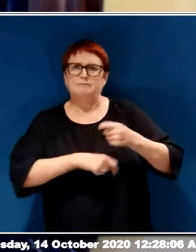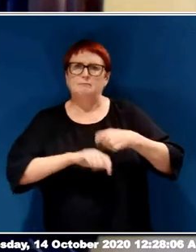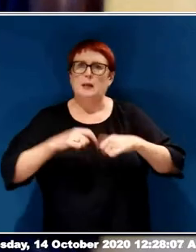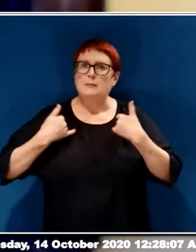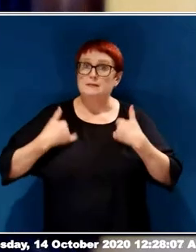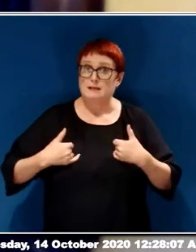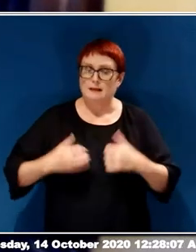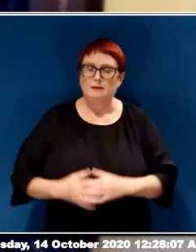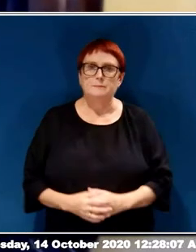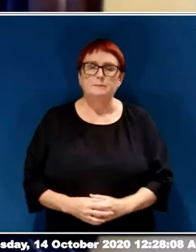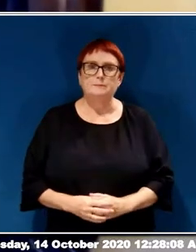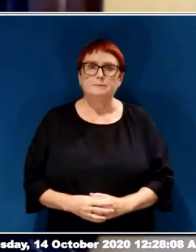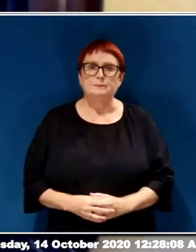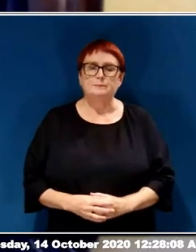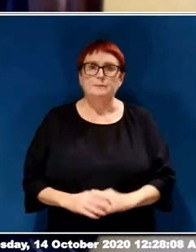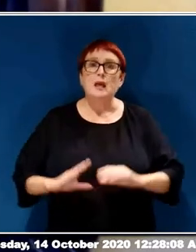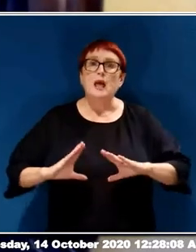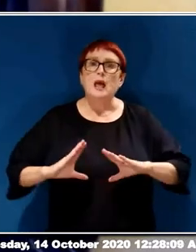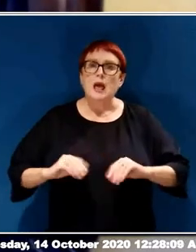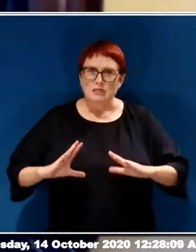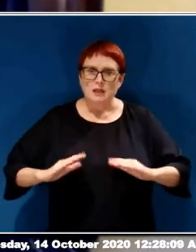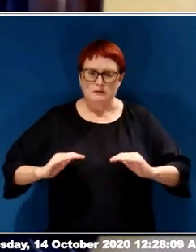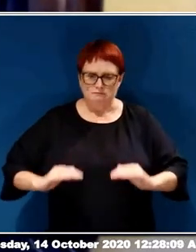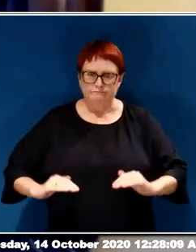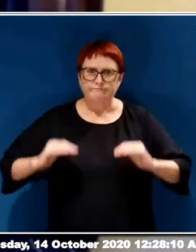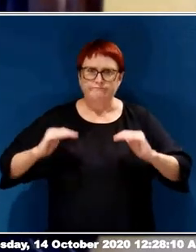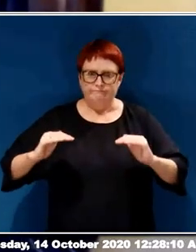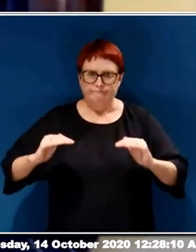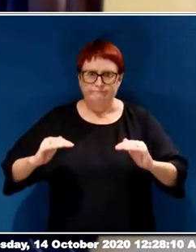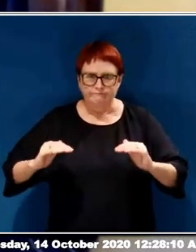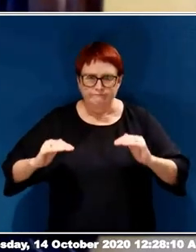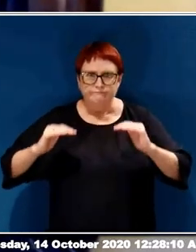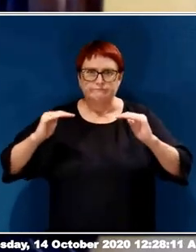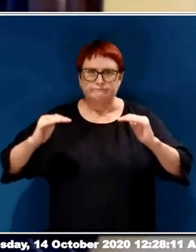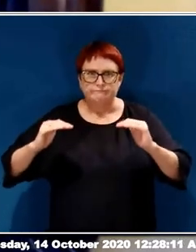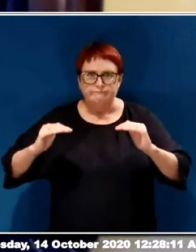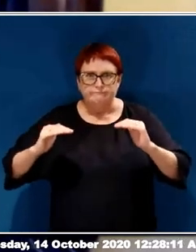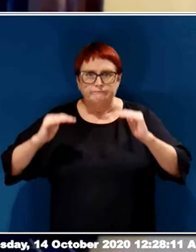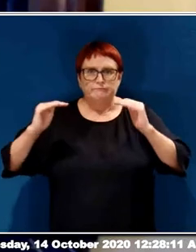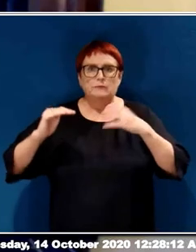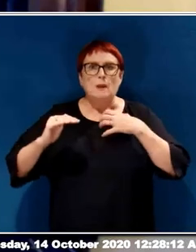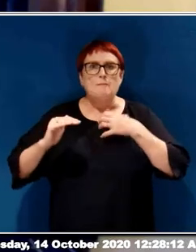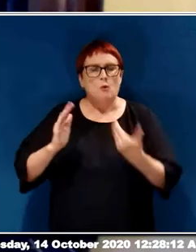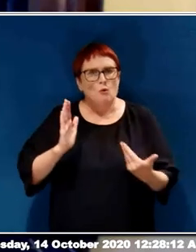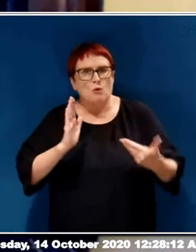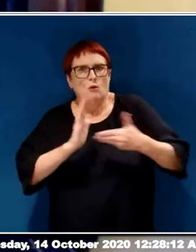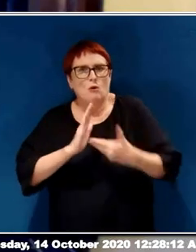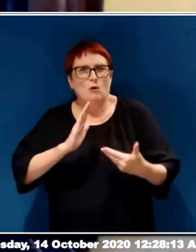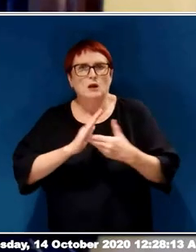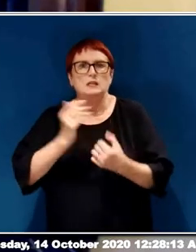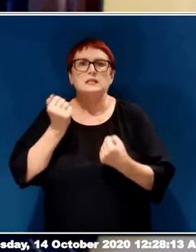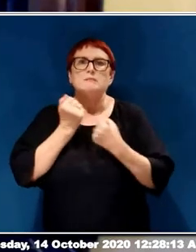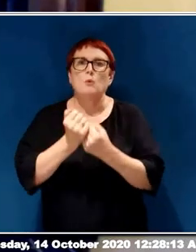intensity where we respond, in the field of health, to acute or chronic health